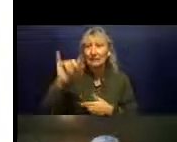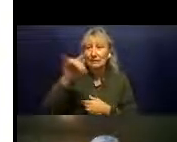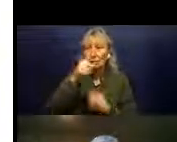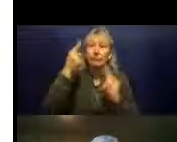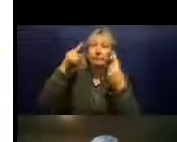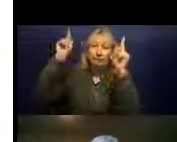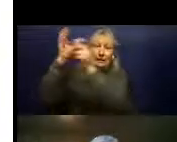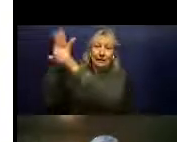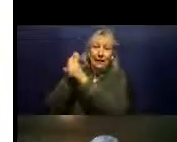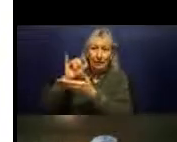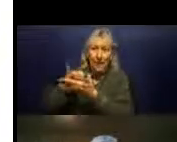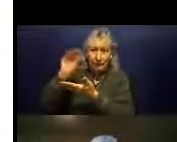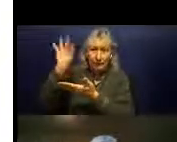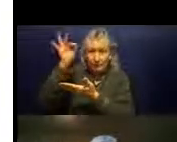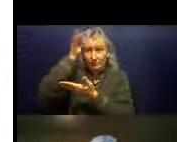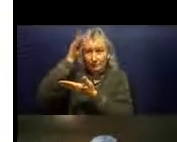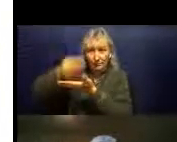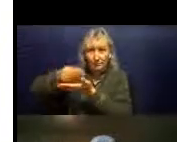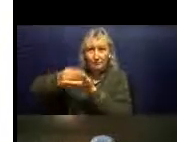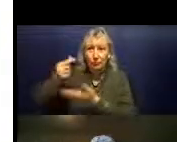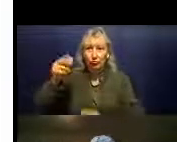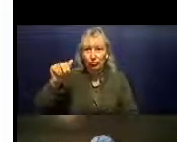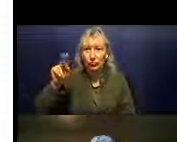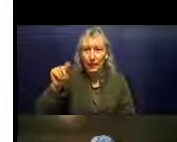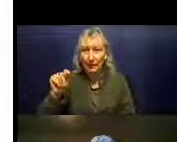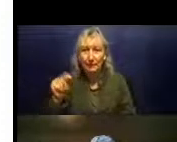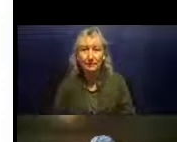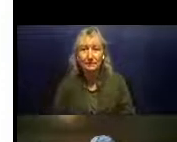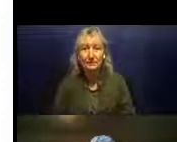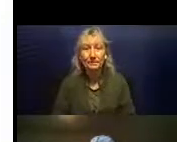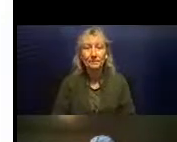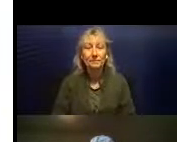Hopefully. you'll find these as reasonable requests of any report is going to that you have to give.